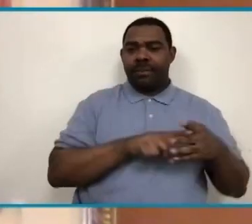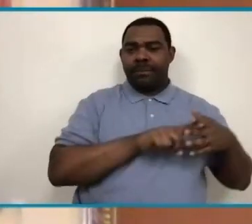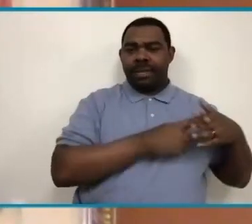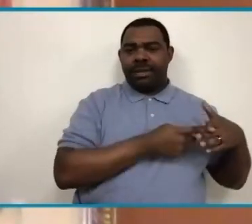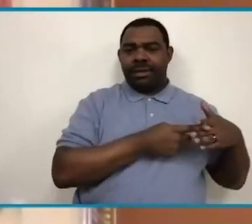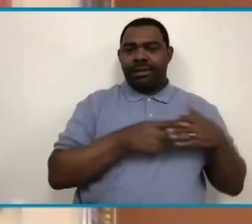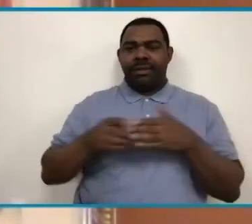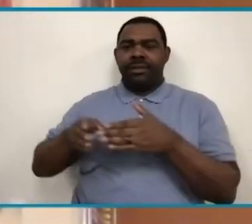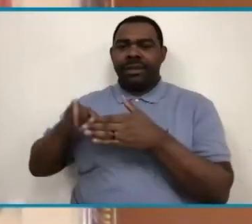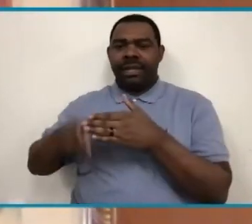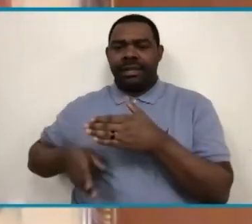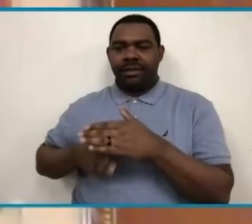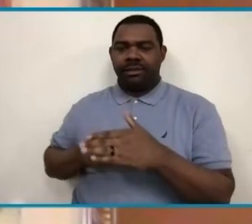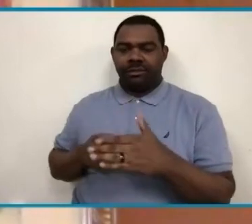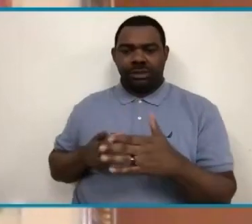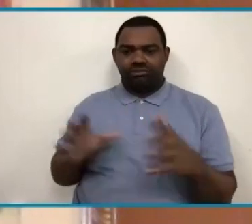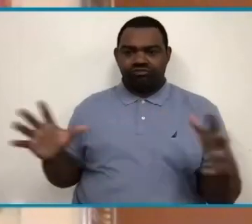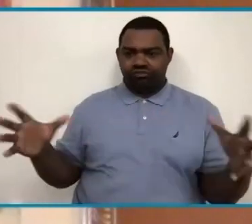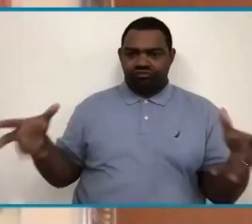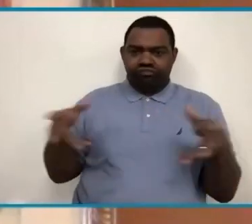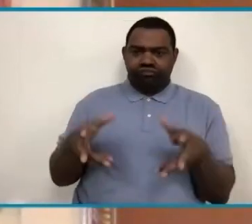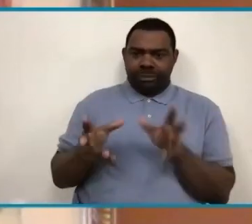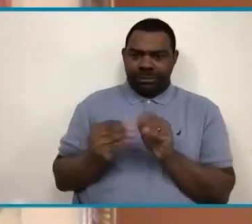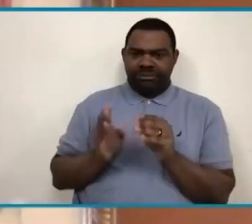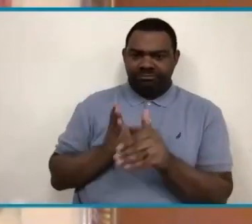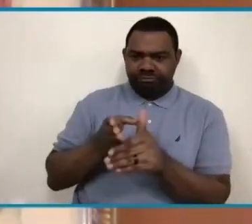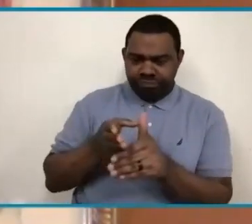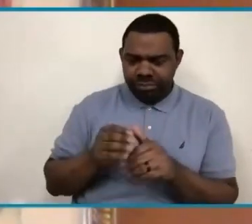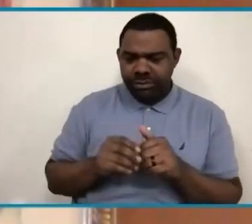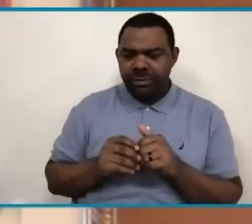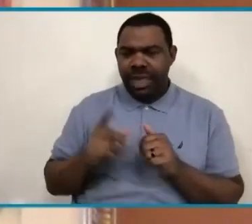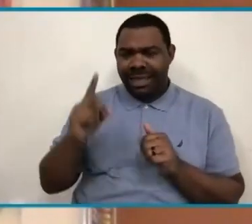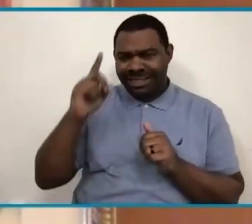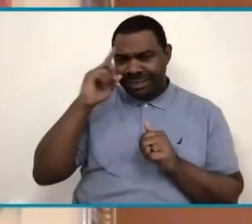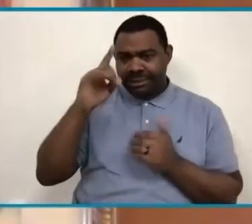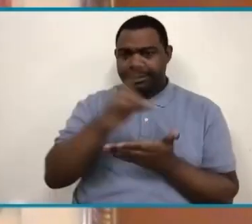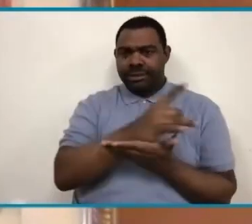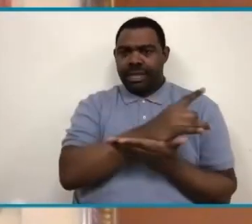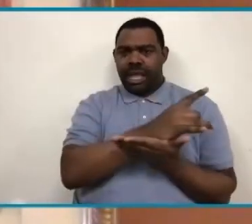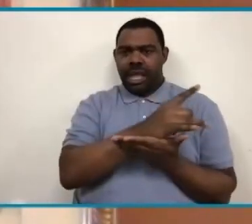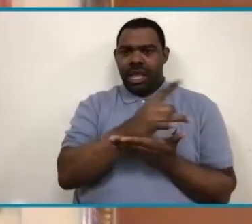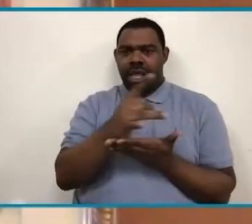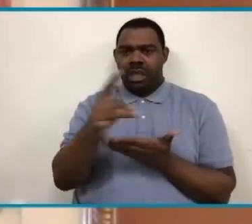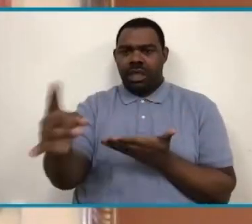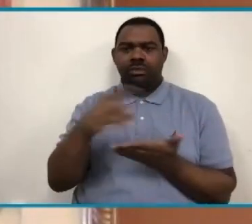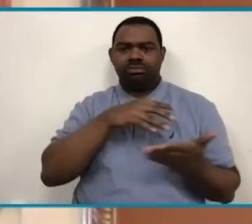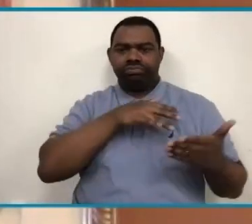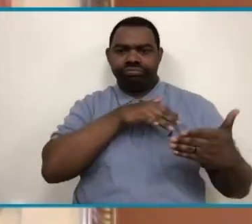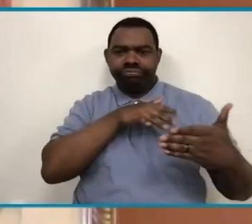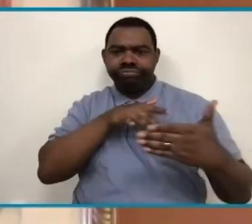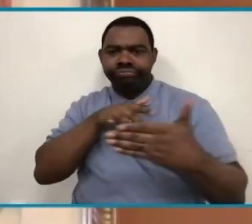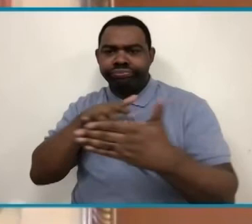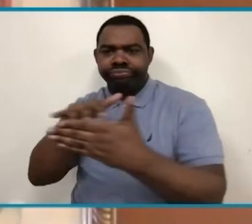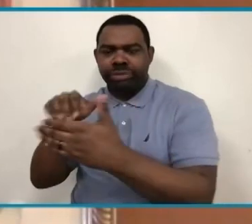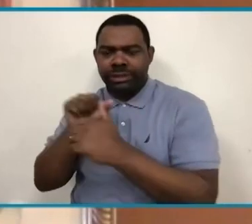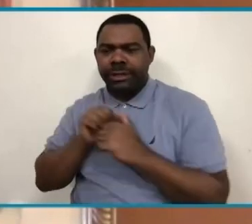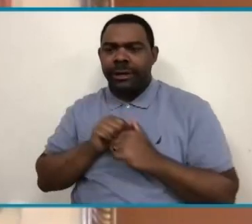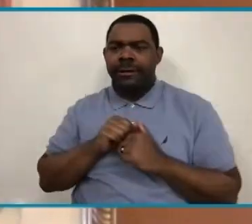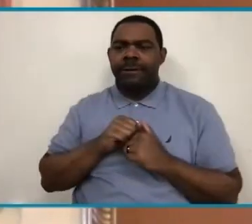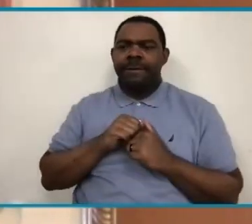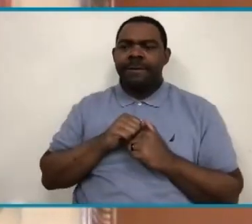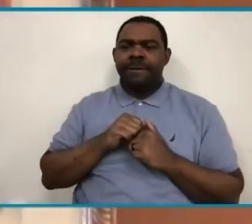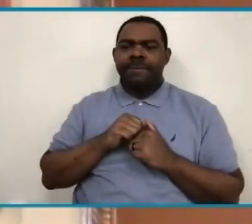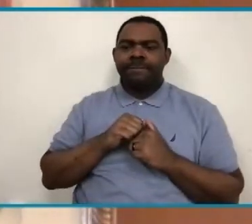I’m pretty sure it's an eight-week study and people will be doing various other kinds